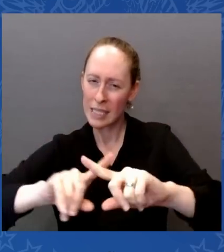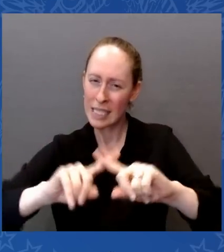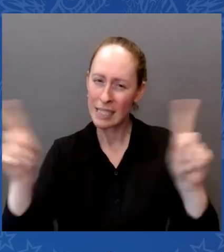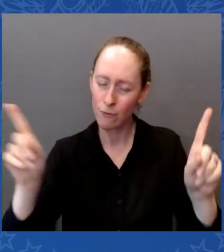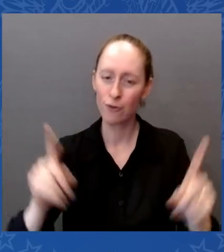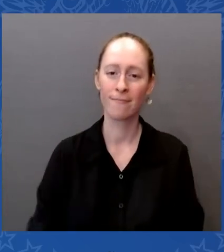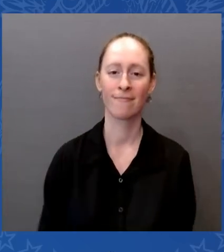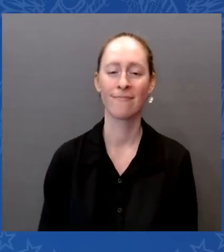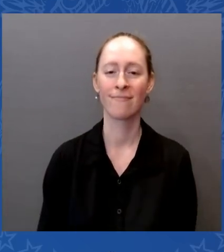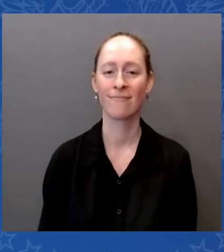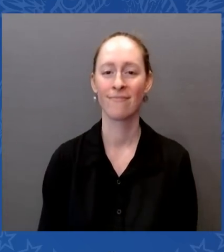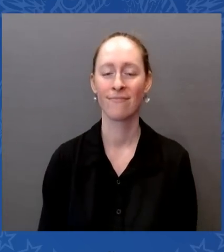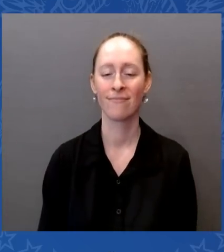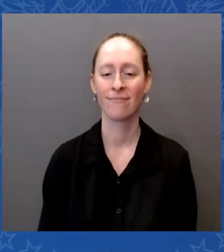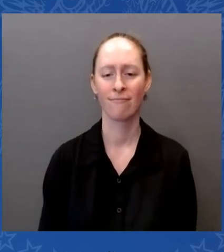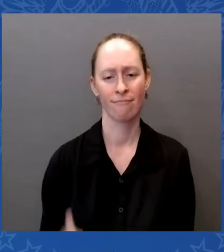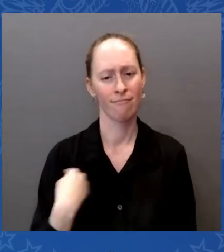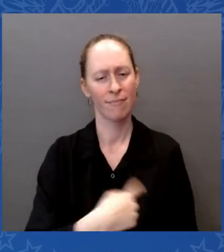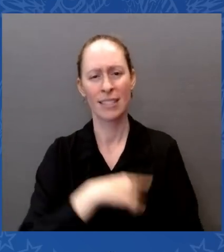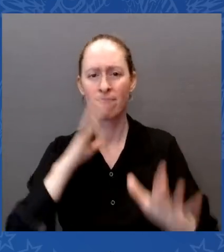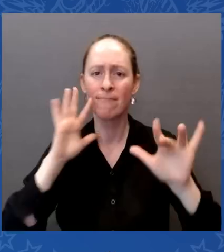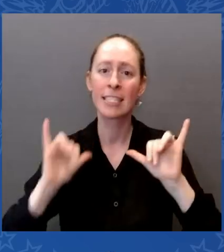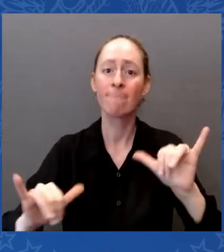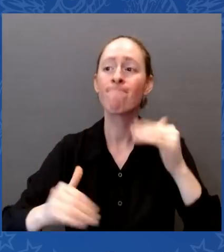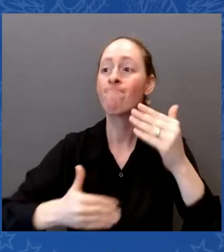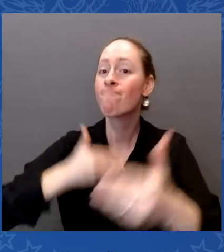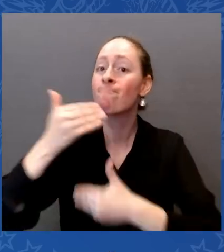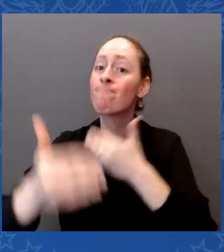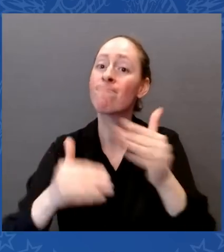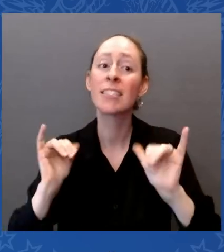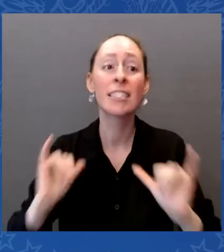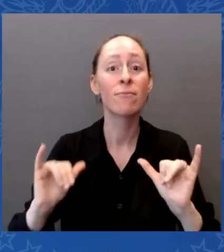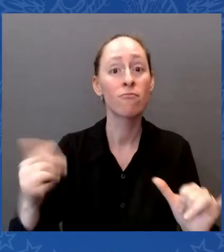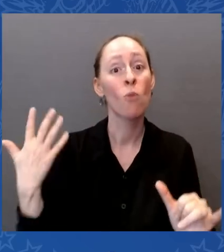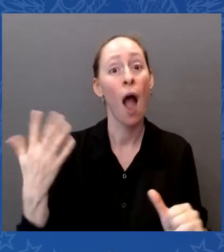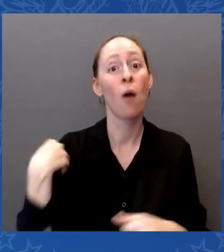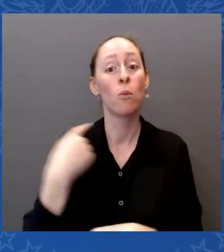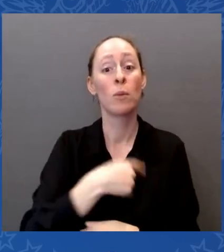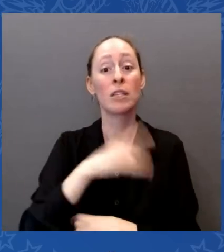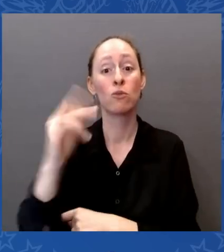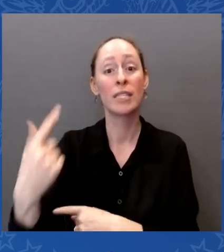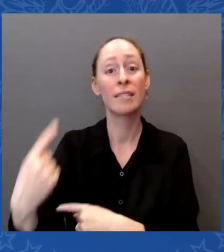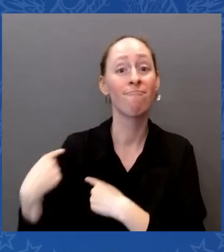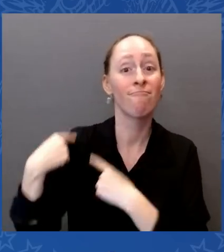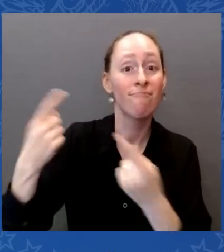Now Republicans in Congress are doubling down on their commitment to explode the deficit again.